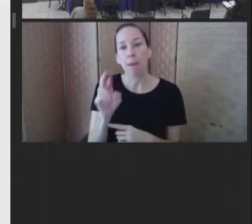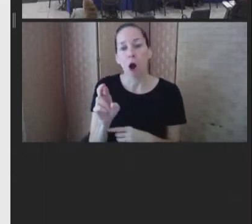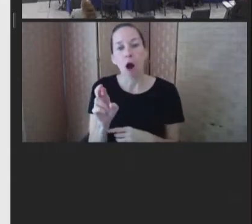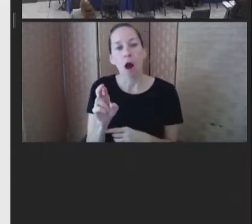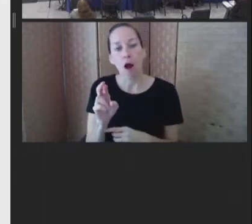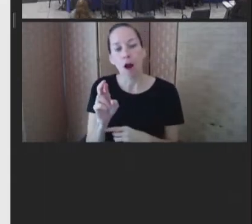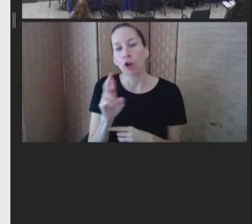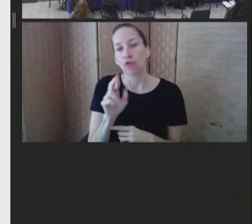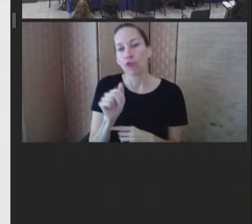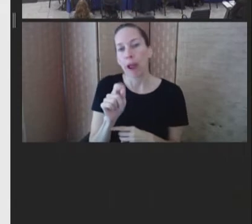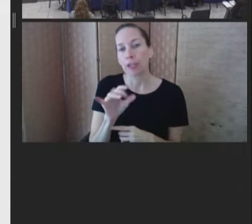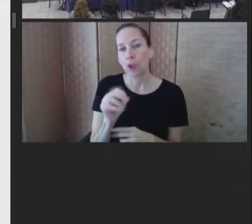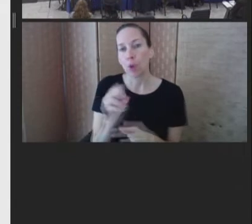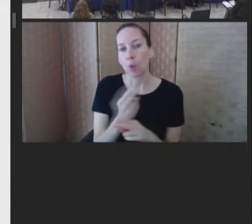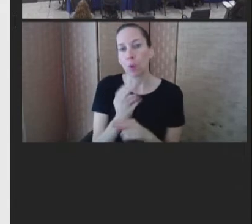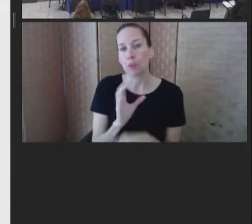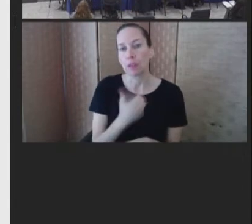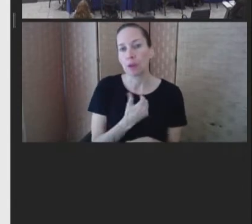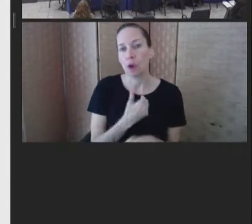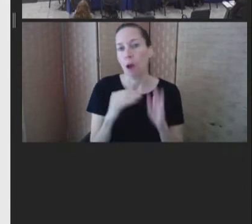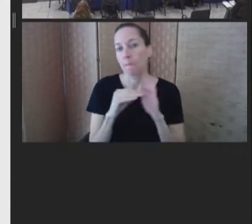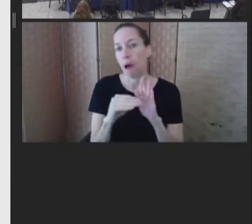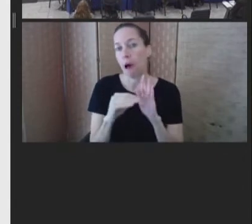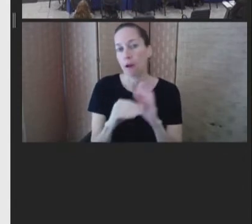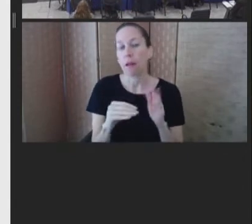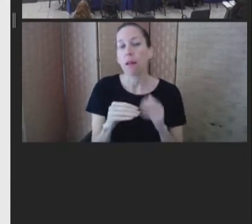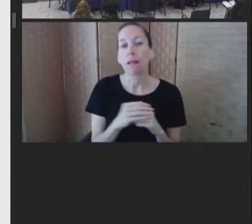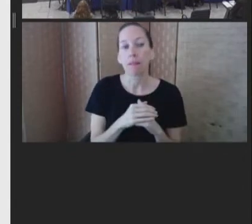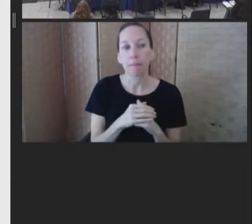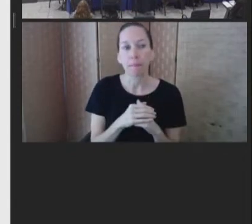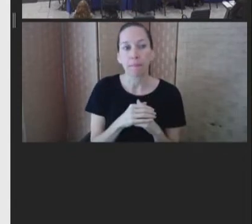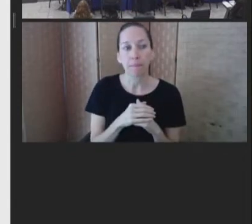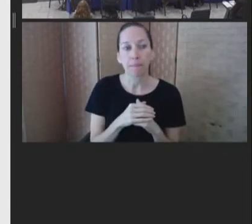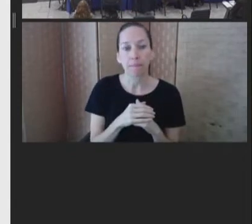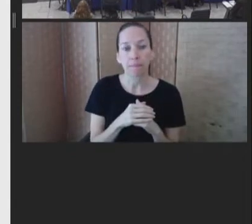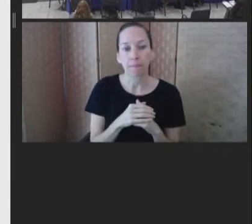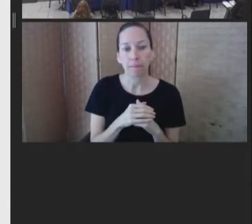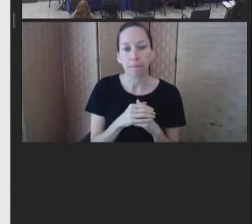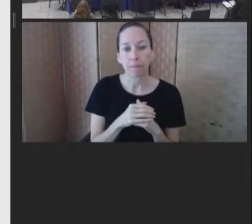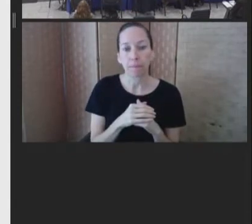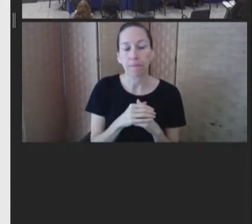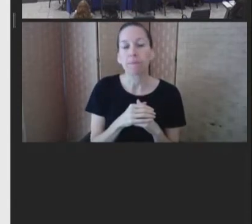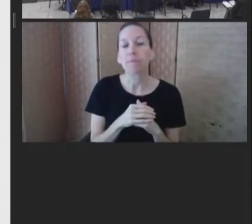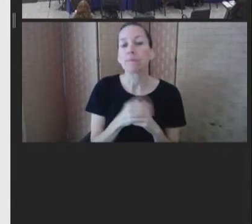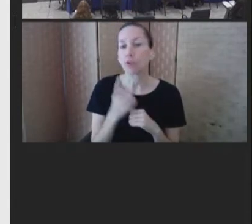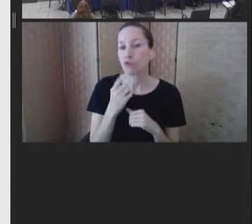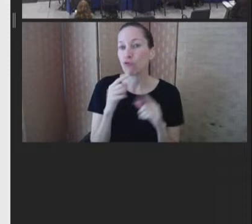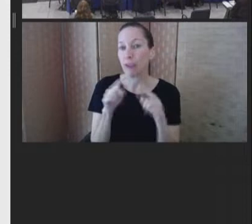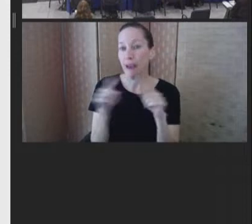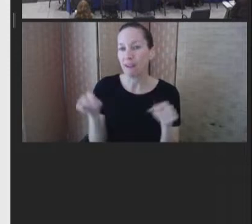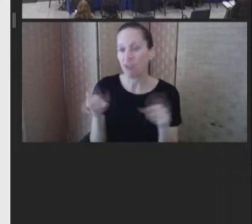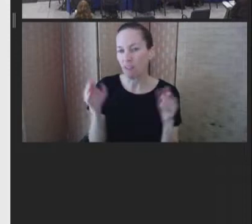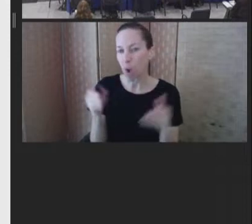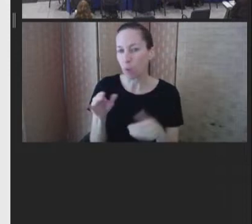model. Next slide. One more. Yeah. So, just to focus on that -- so, all Omicron-based